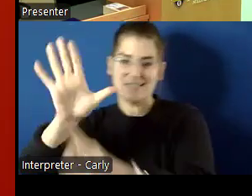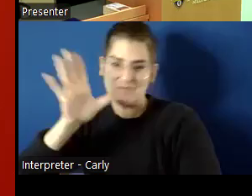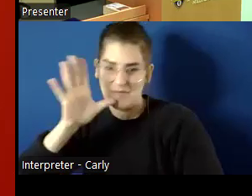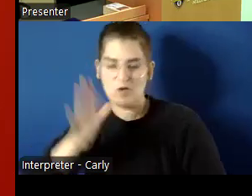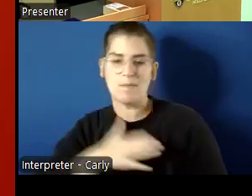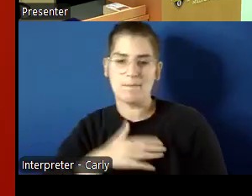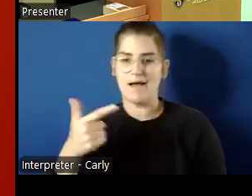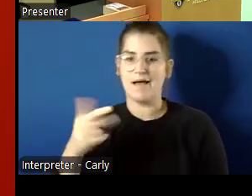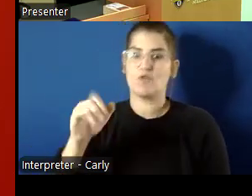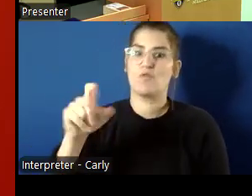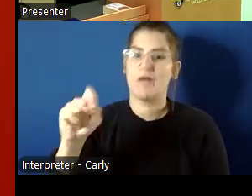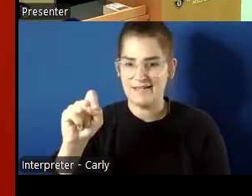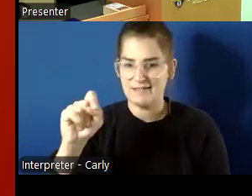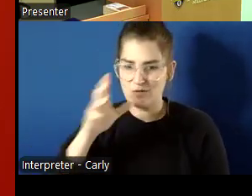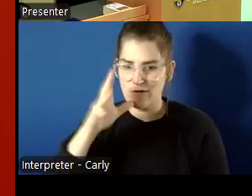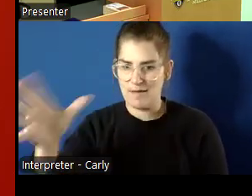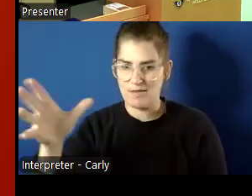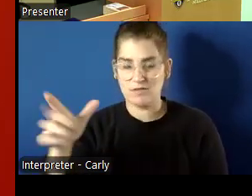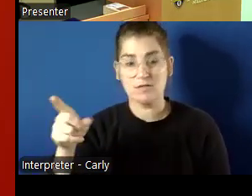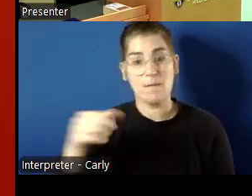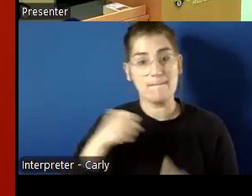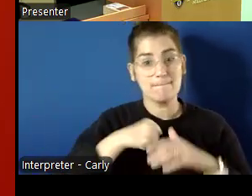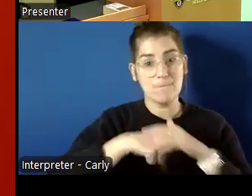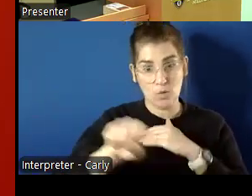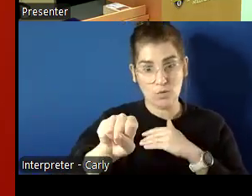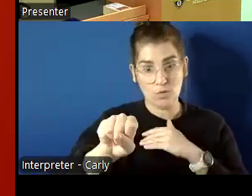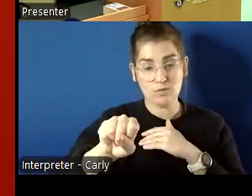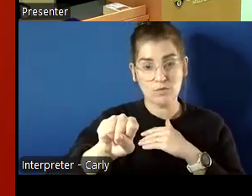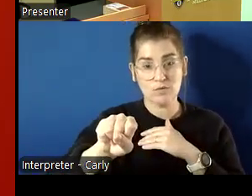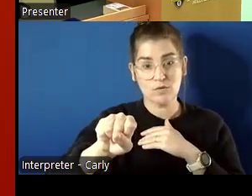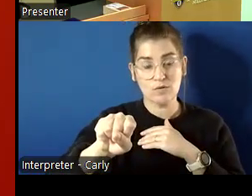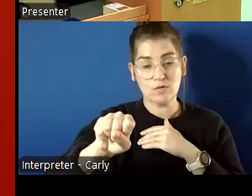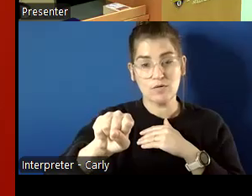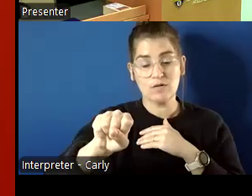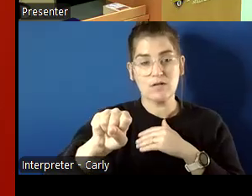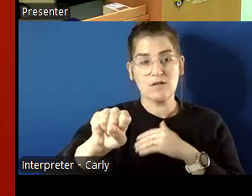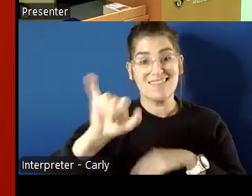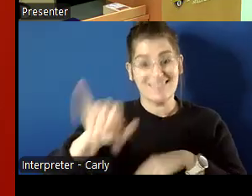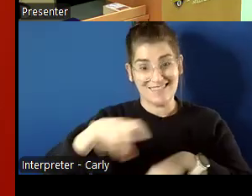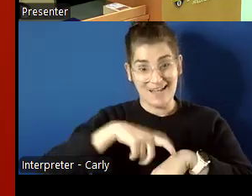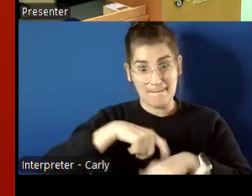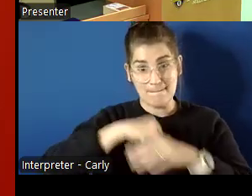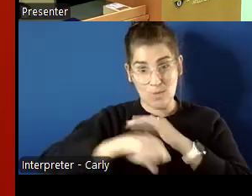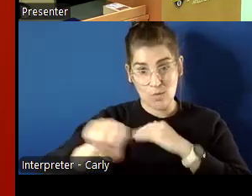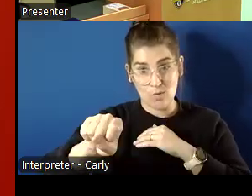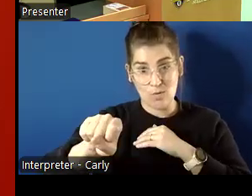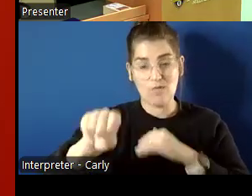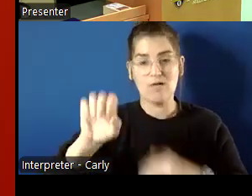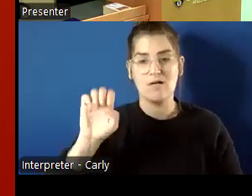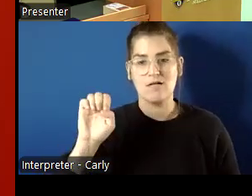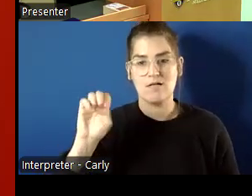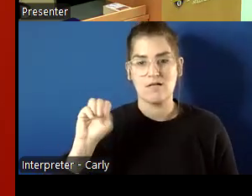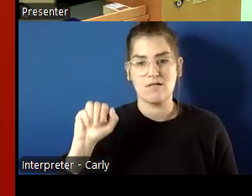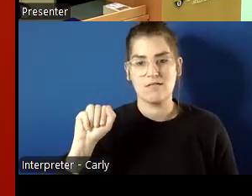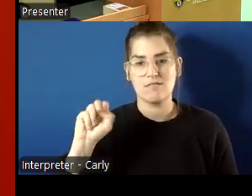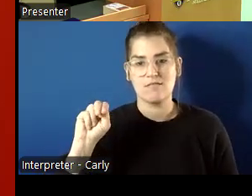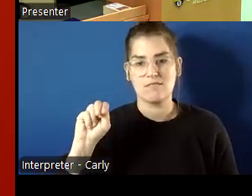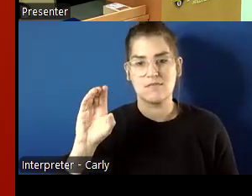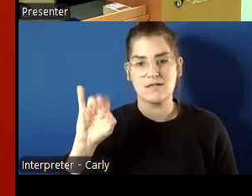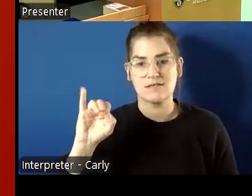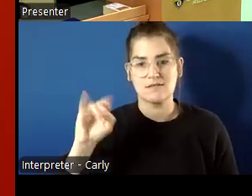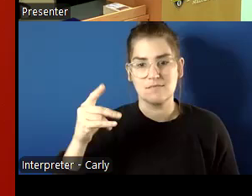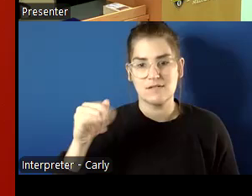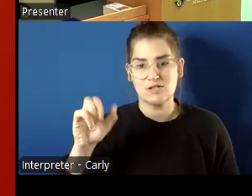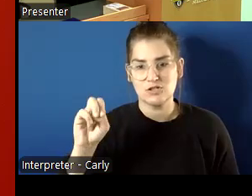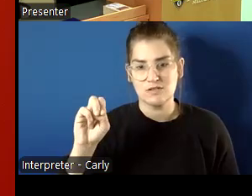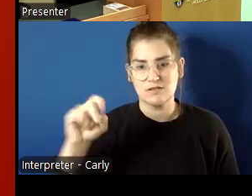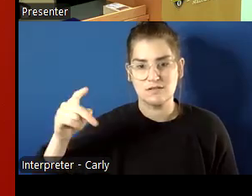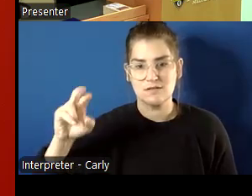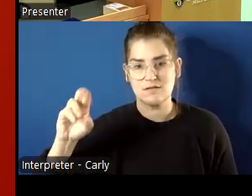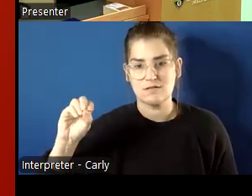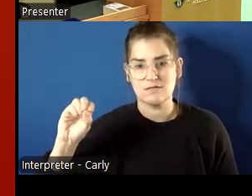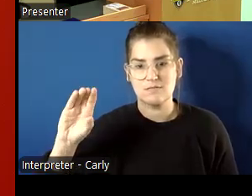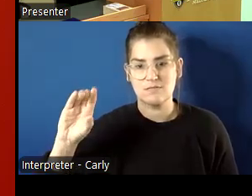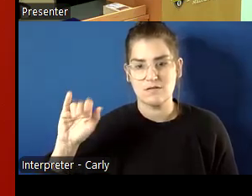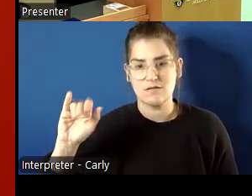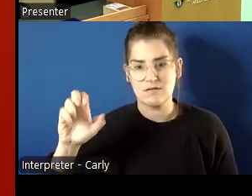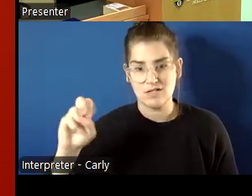was born check this out just at the time when the Emancipation Proclamation was being signed. Hello.